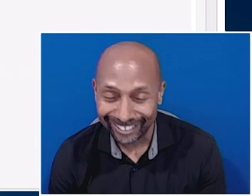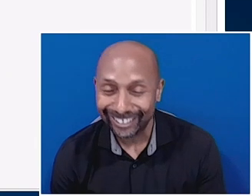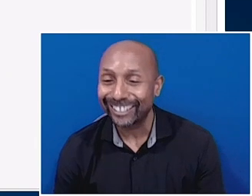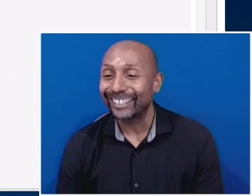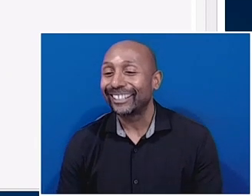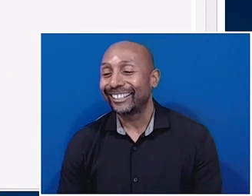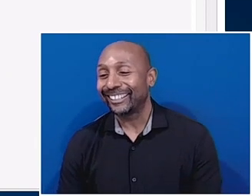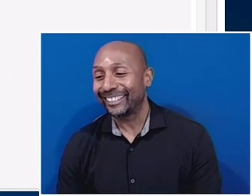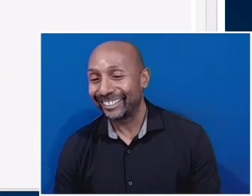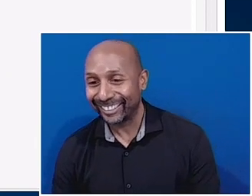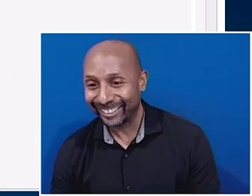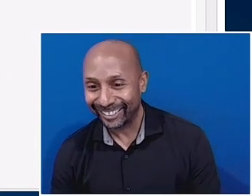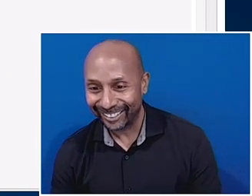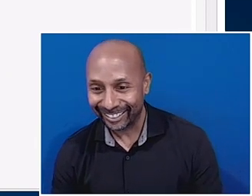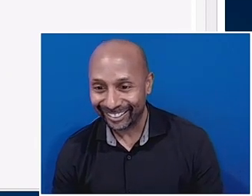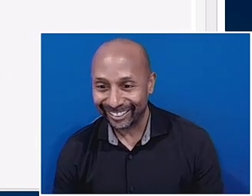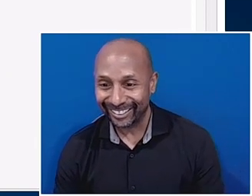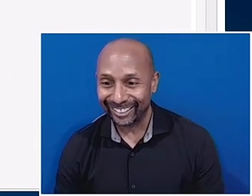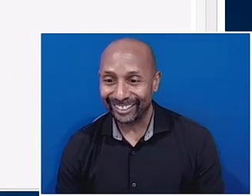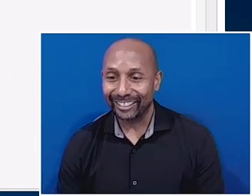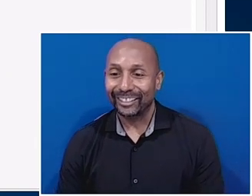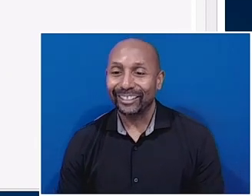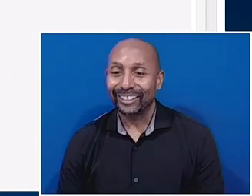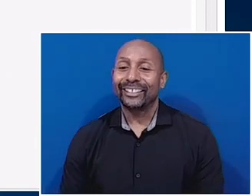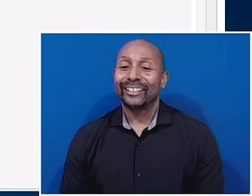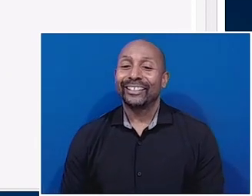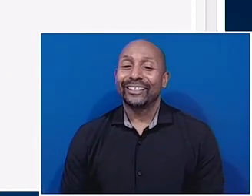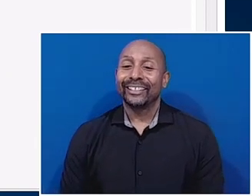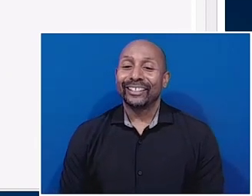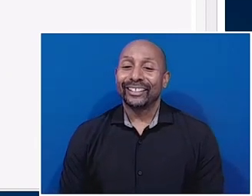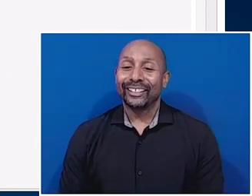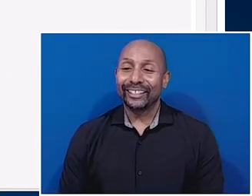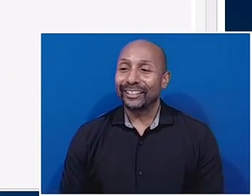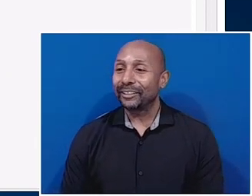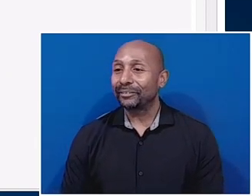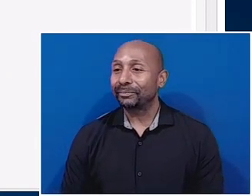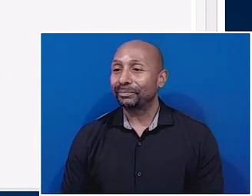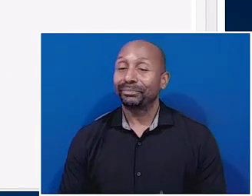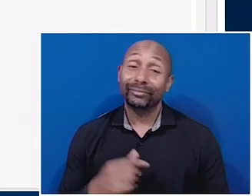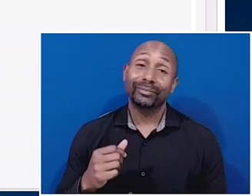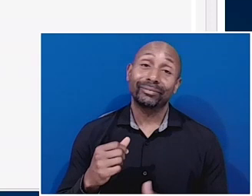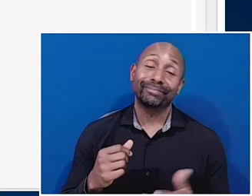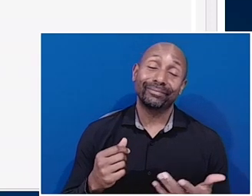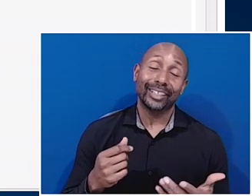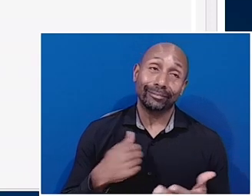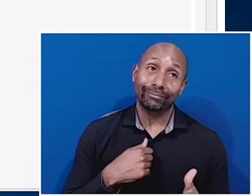wasn't doing this job ten years before that, so I just . It just feels like you were, Herman. Absolutely.